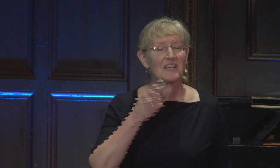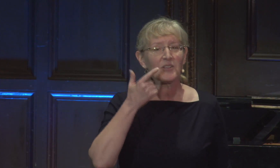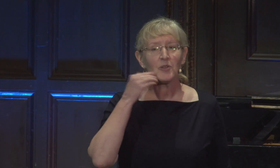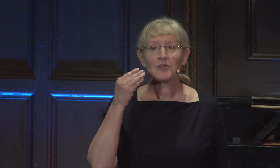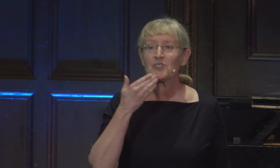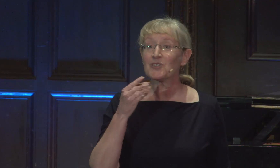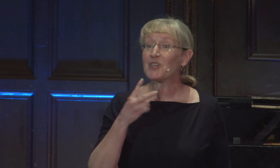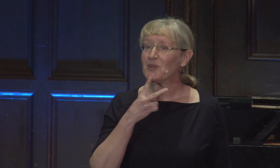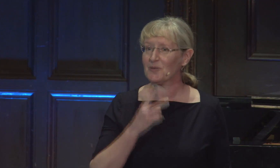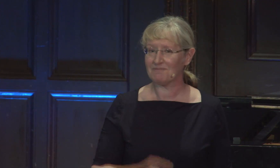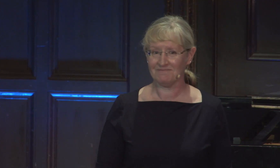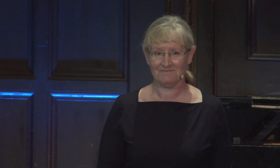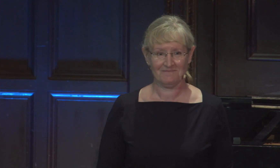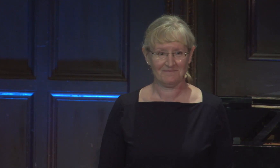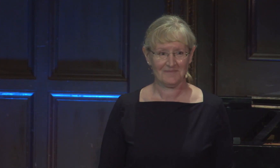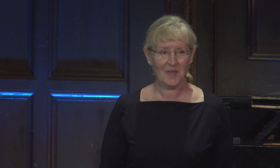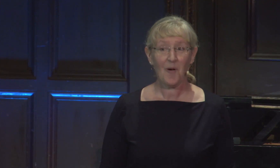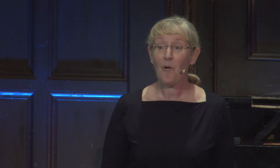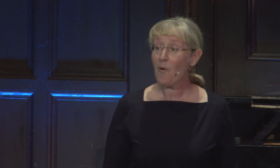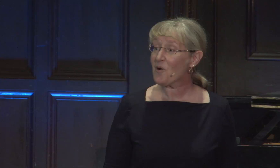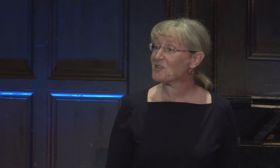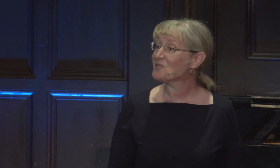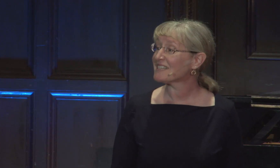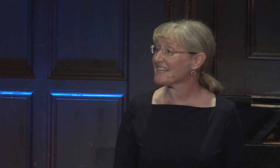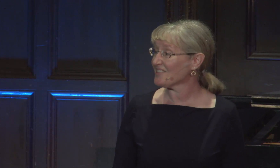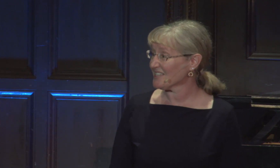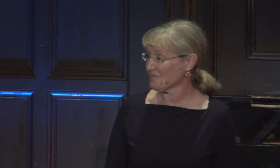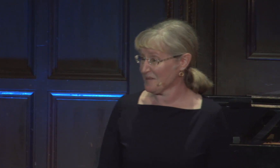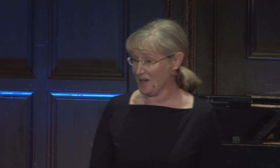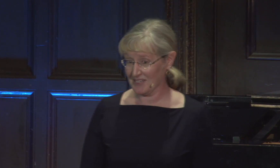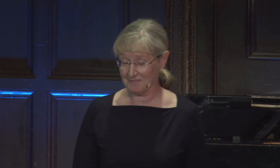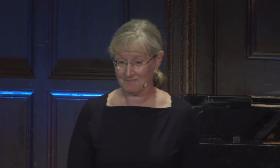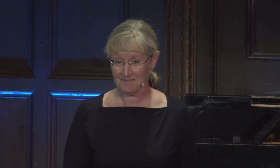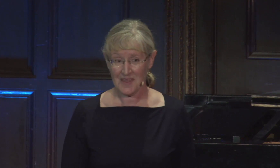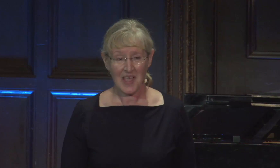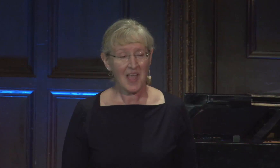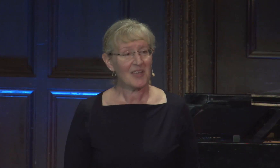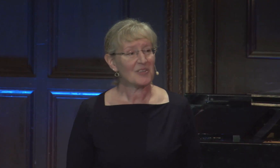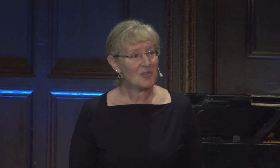You can learn to cue. Or you can tell someone about it.